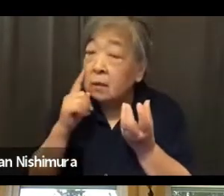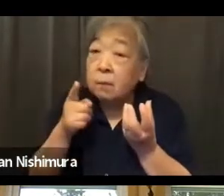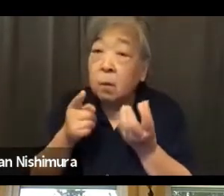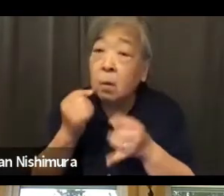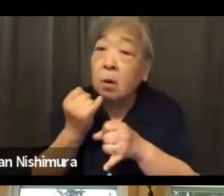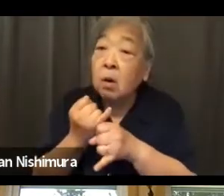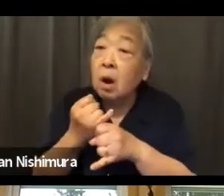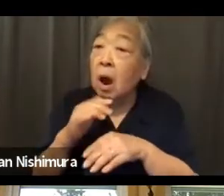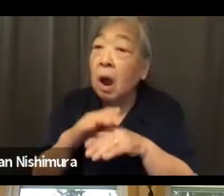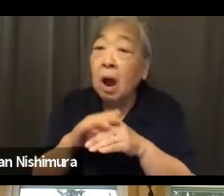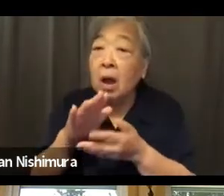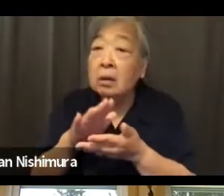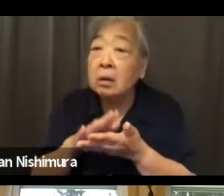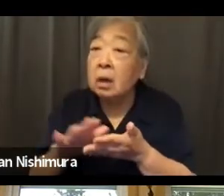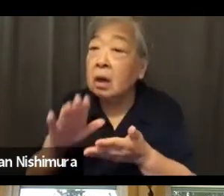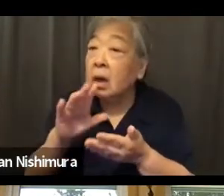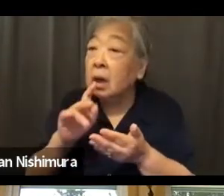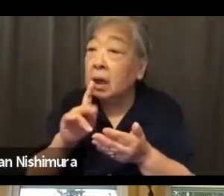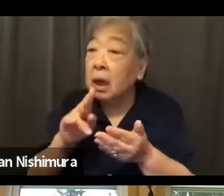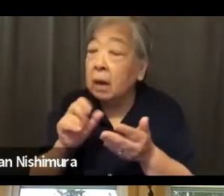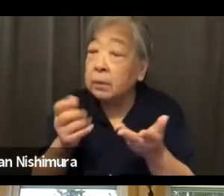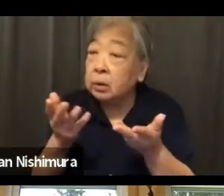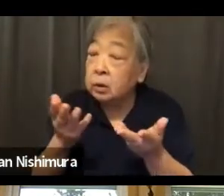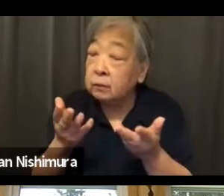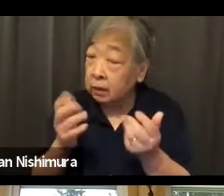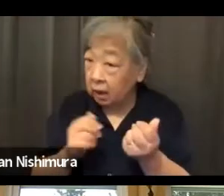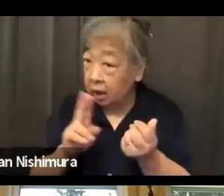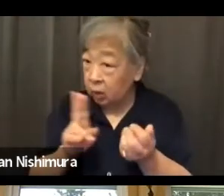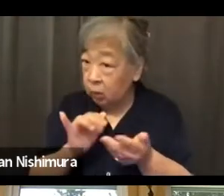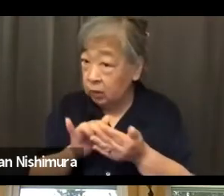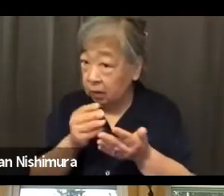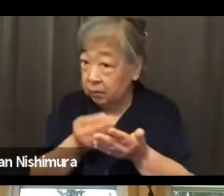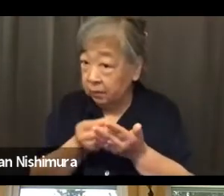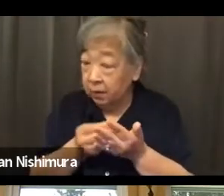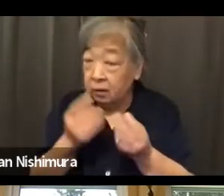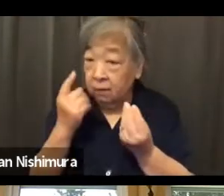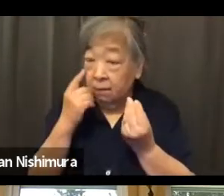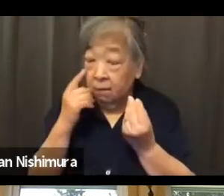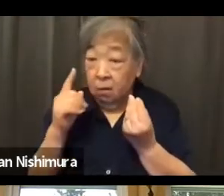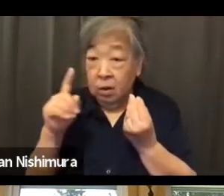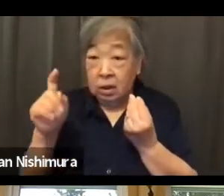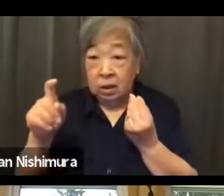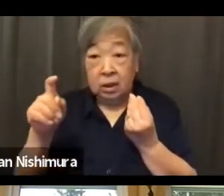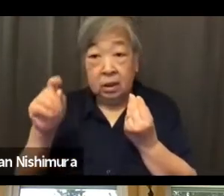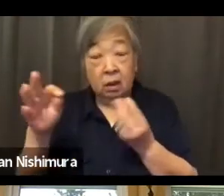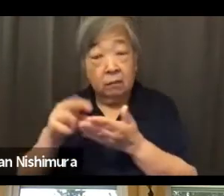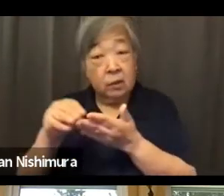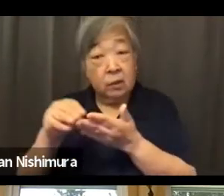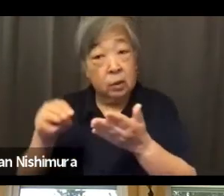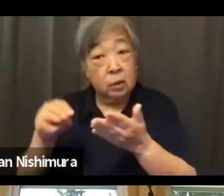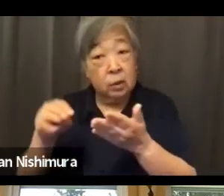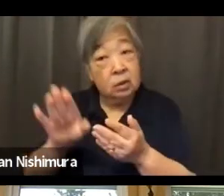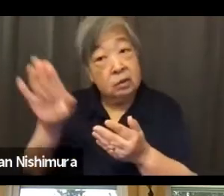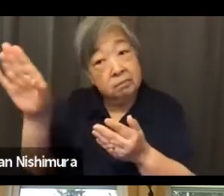that they can utilize for the needs of the student abroad?